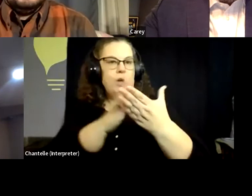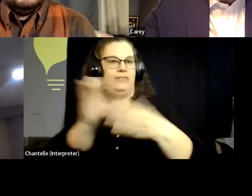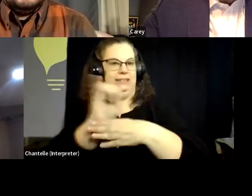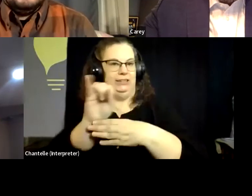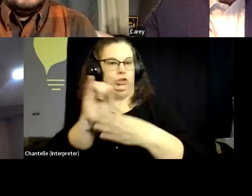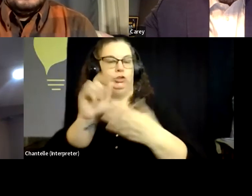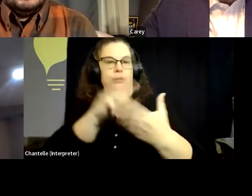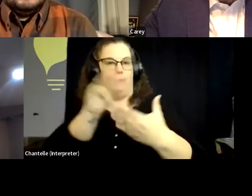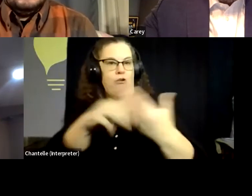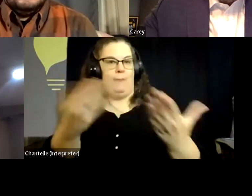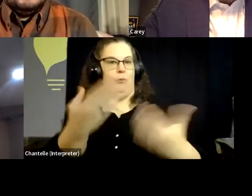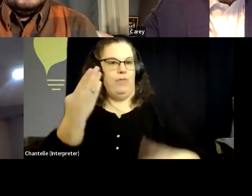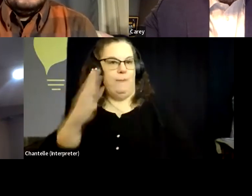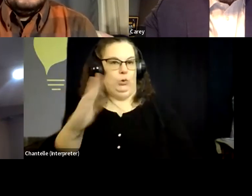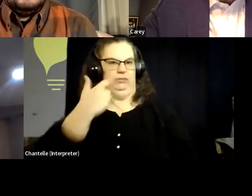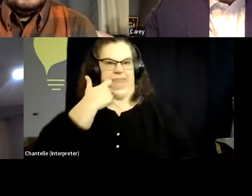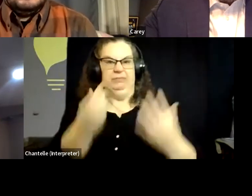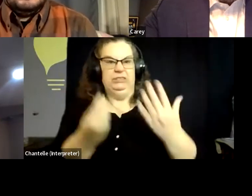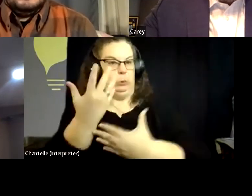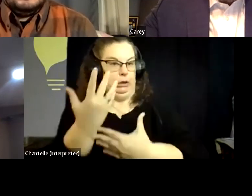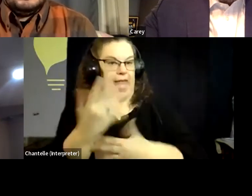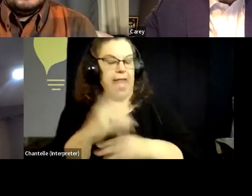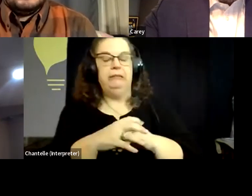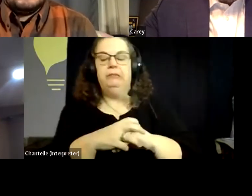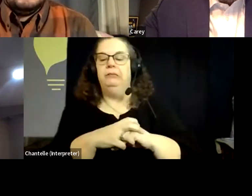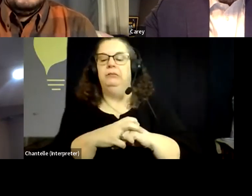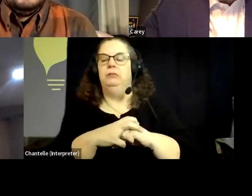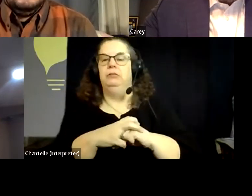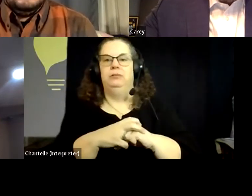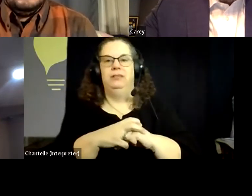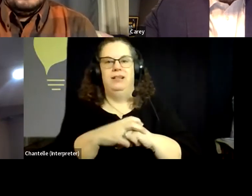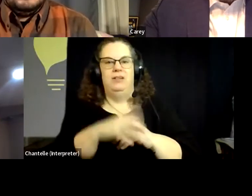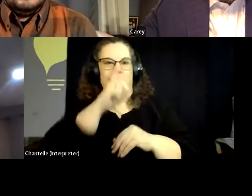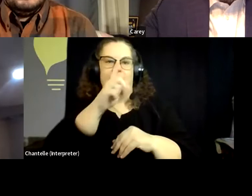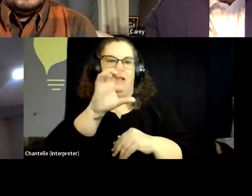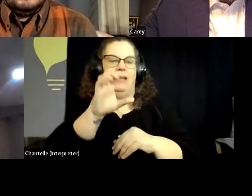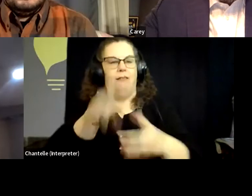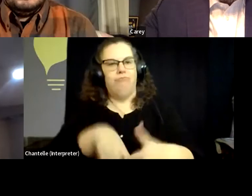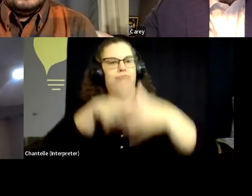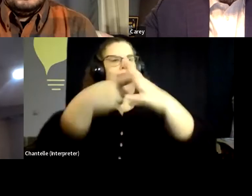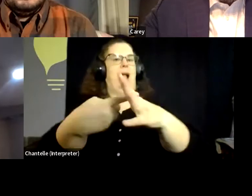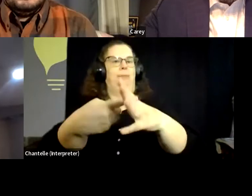ship this spring. Kind of the capstone project of the internship is they are plan